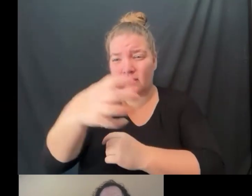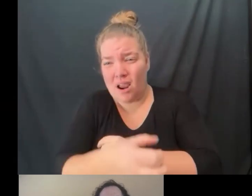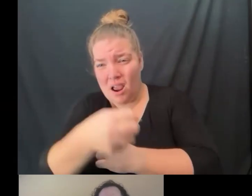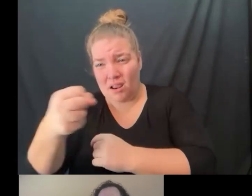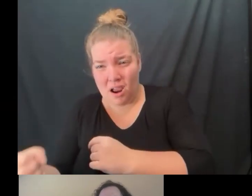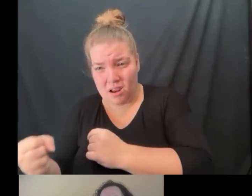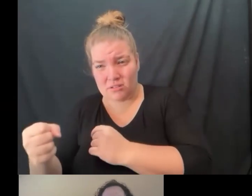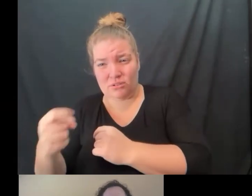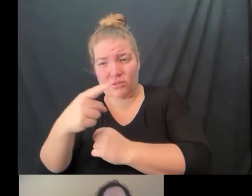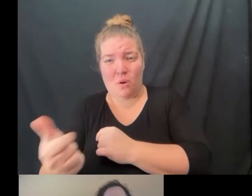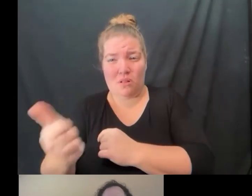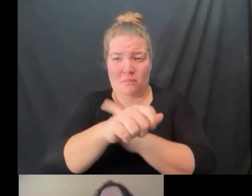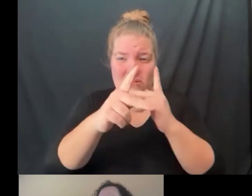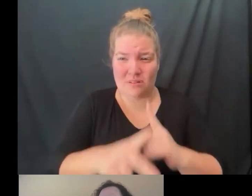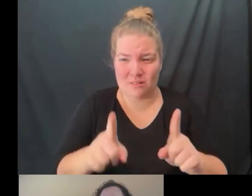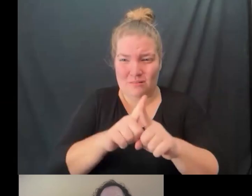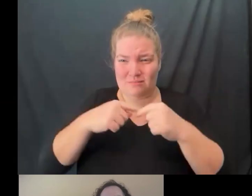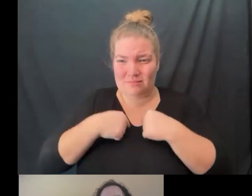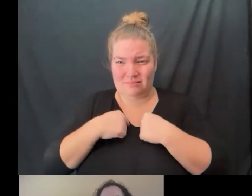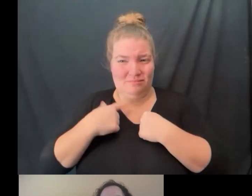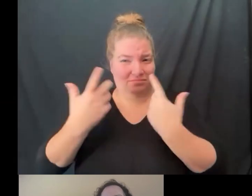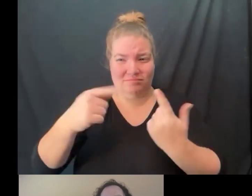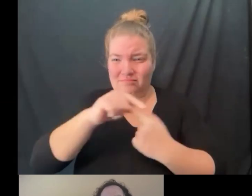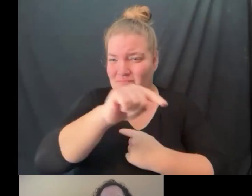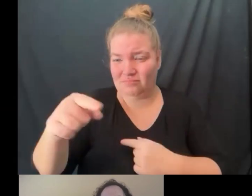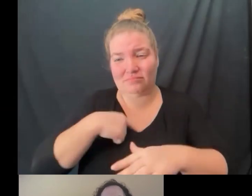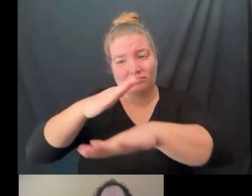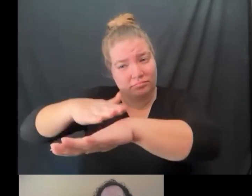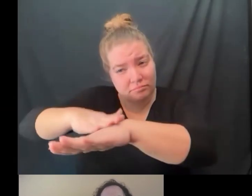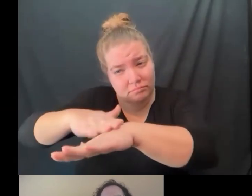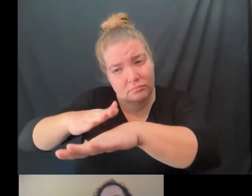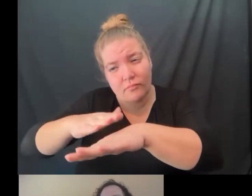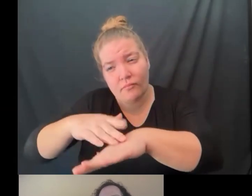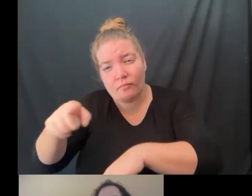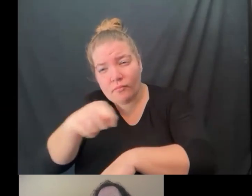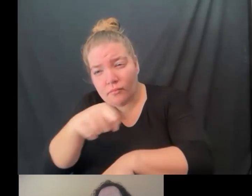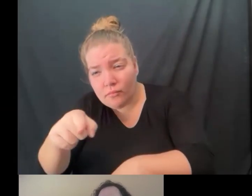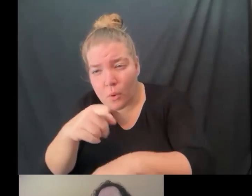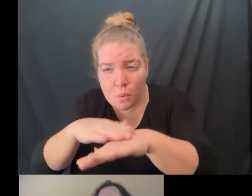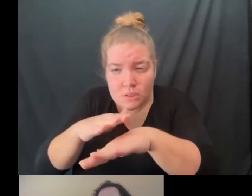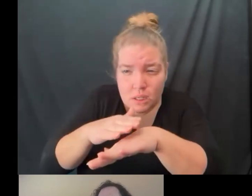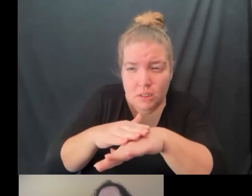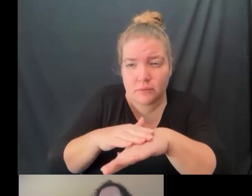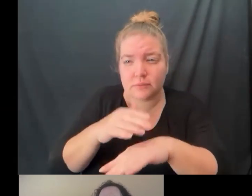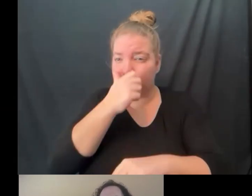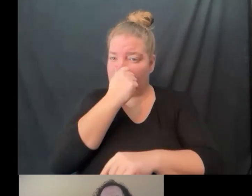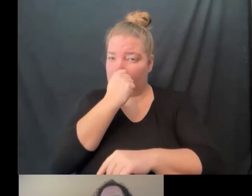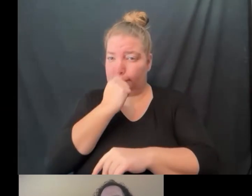going to hire a firm like ours or someone else to produce that ACR for you, we've got advice on what to watch out for,